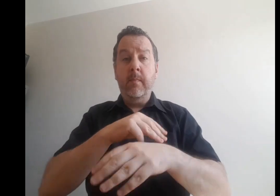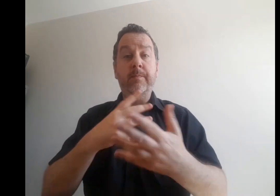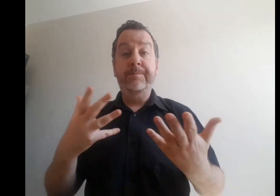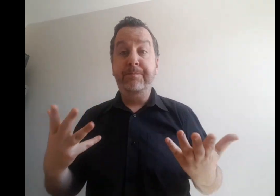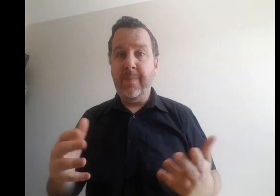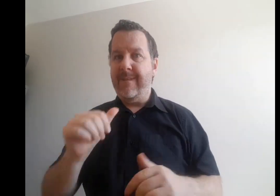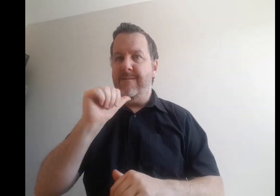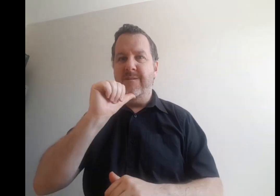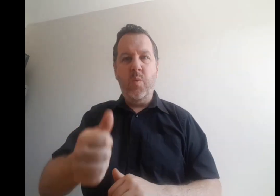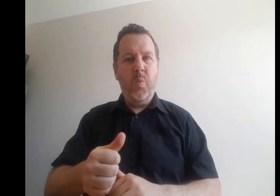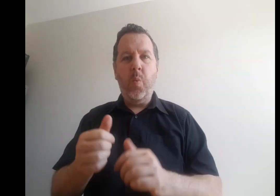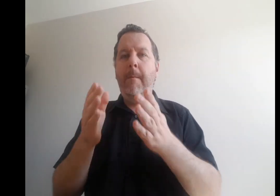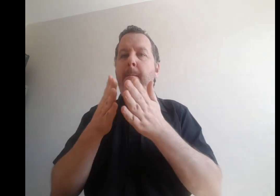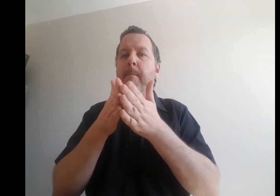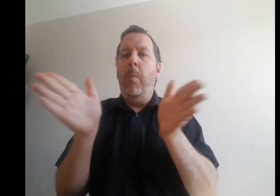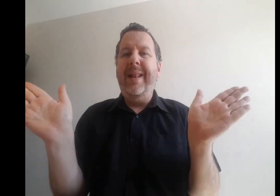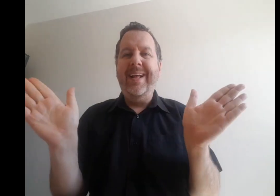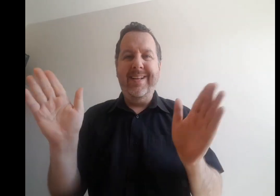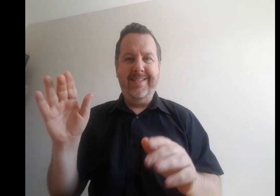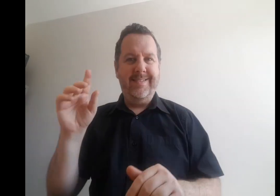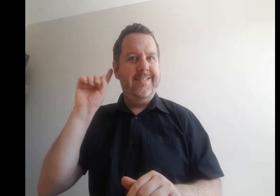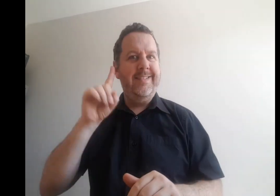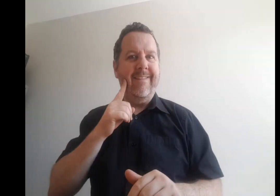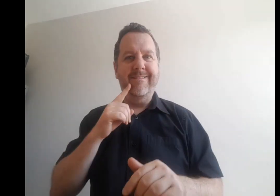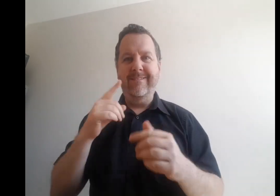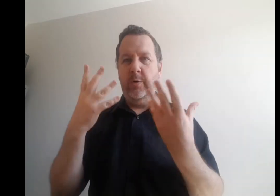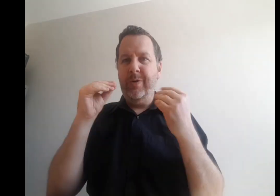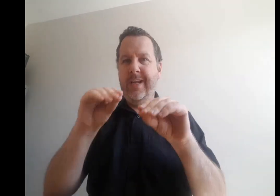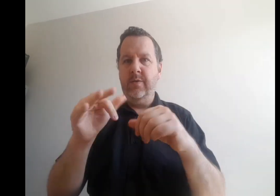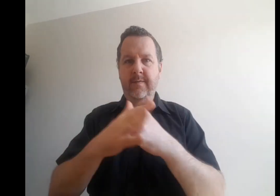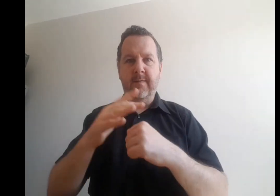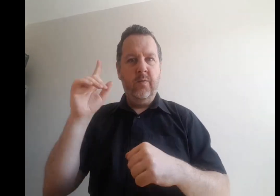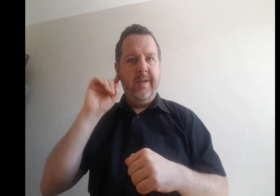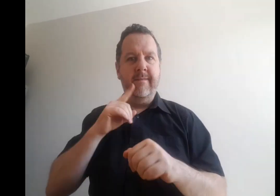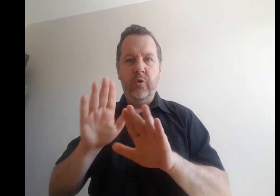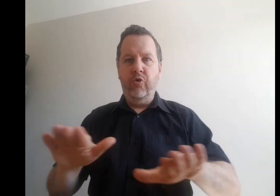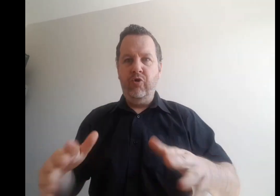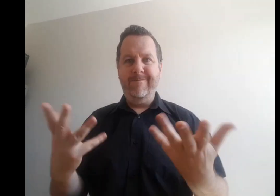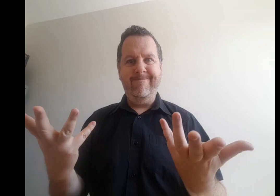was the fact that there wasn't any public education for deaf children.